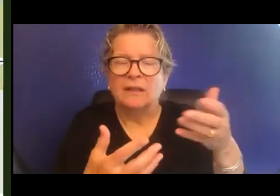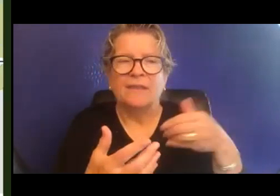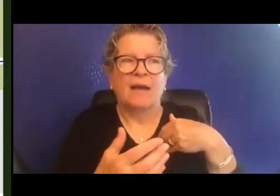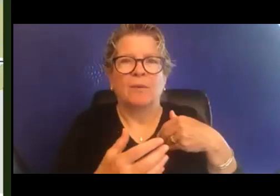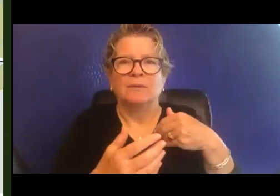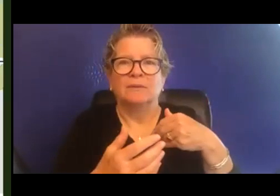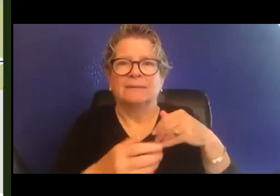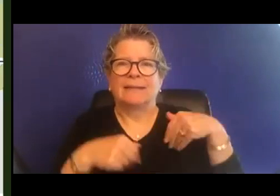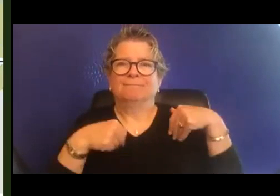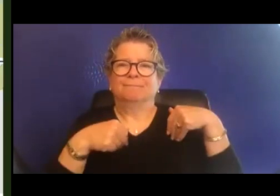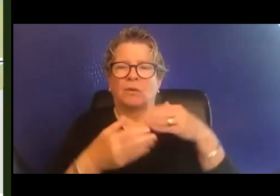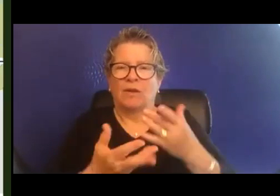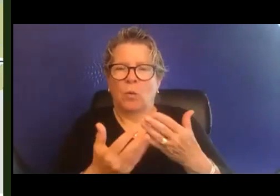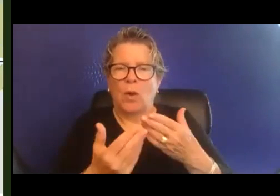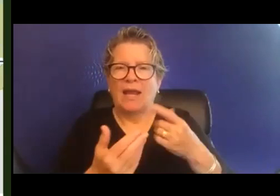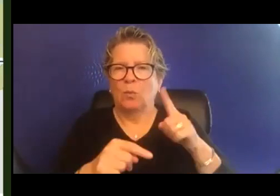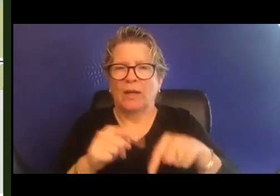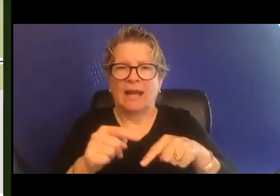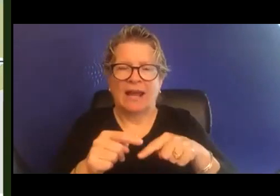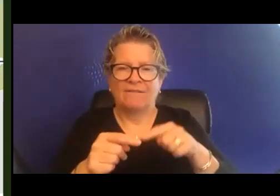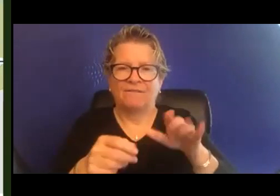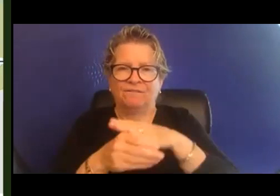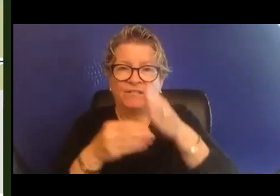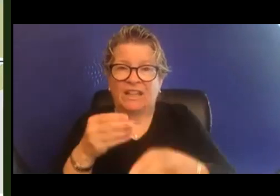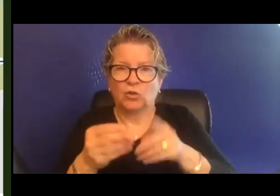one year, we'll give you the concept and the time frame, then